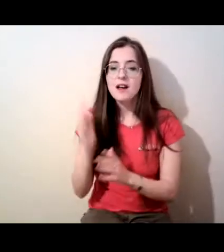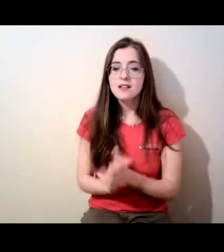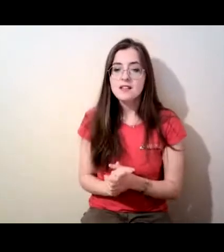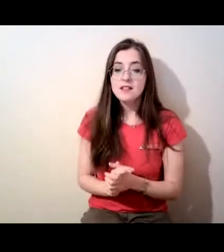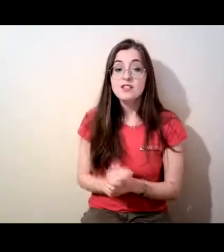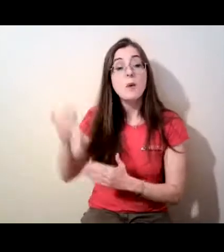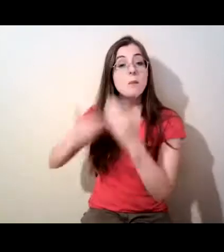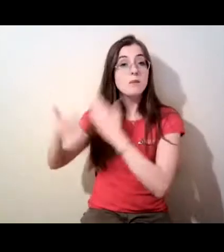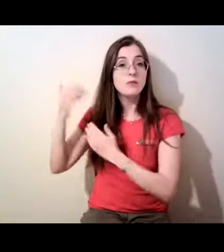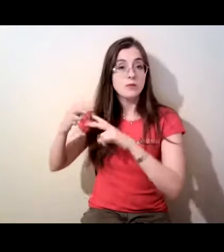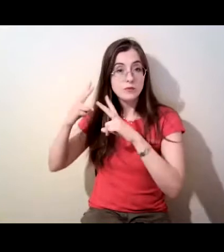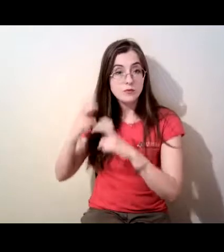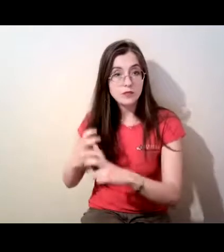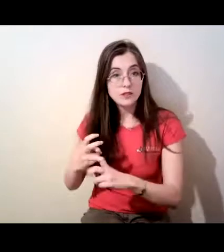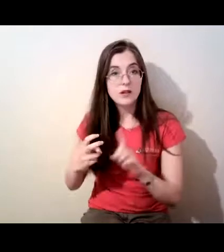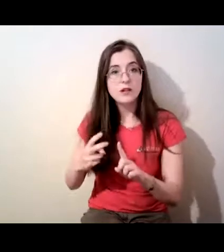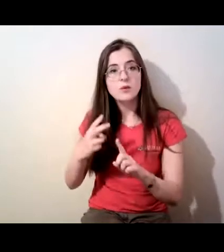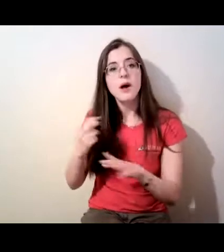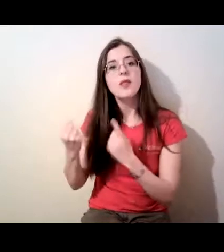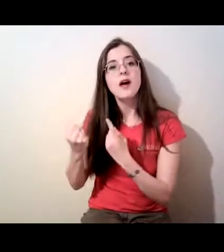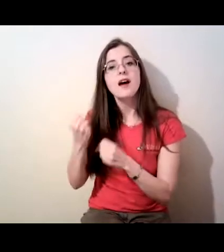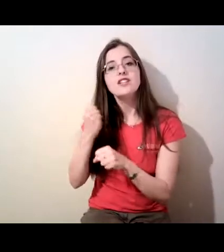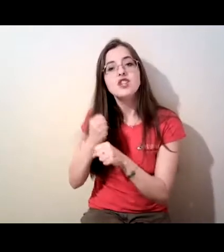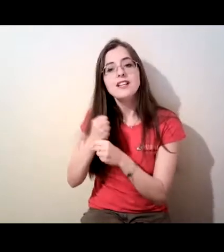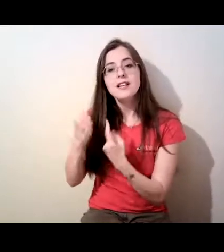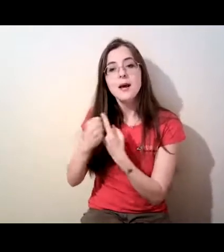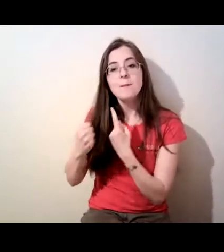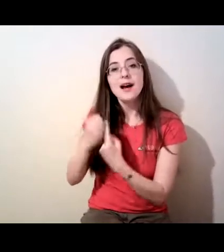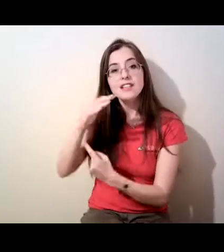research focused upon the gendered impacts of climate change and the predication of climate